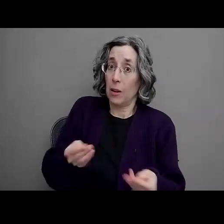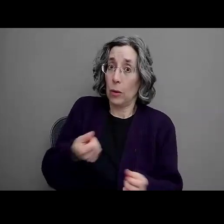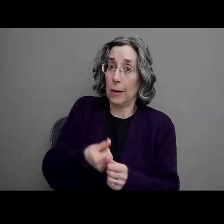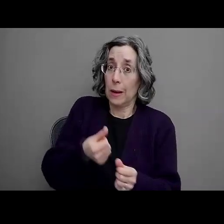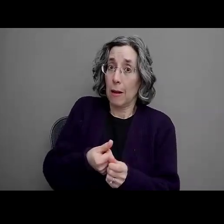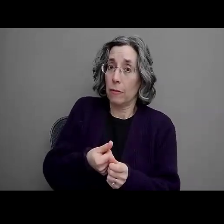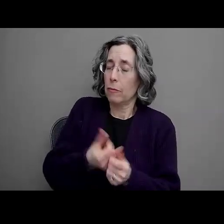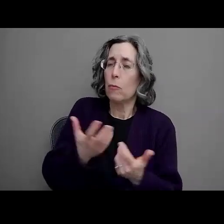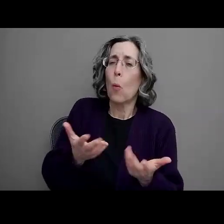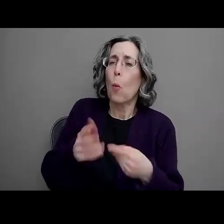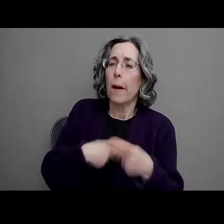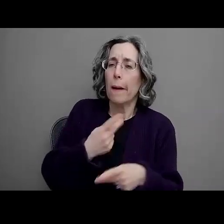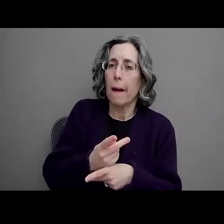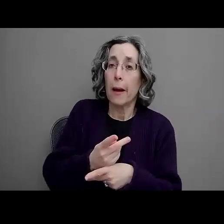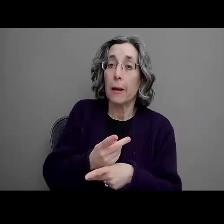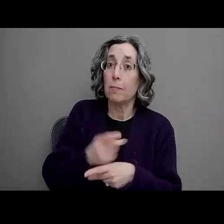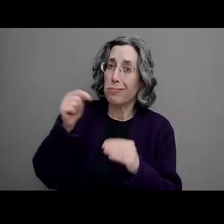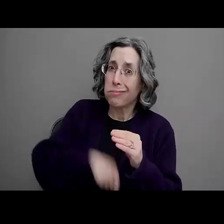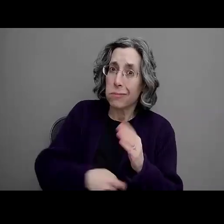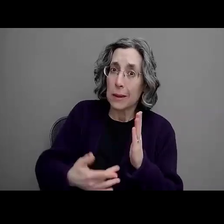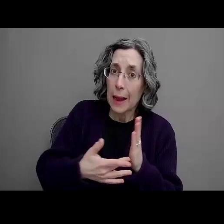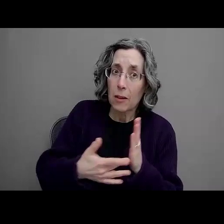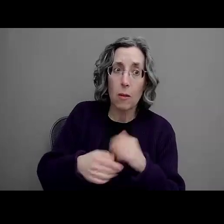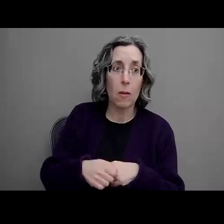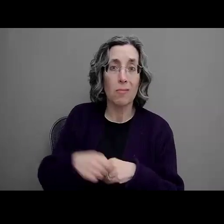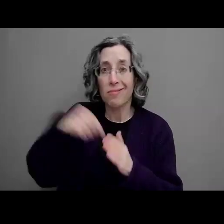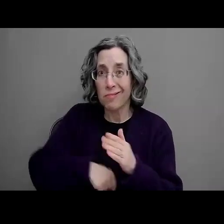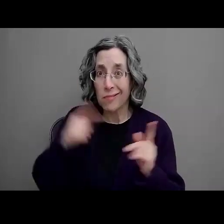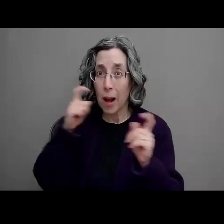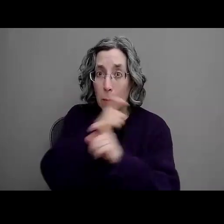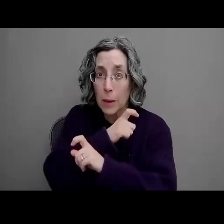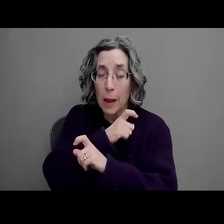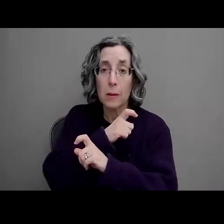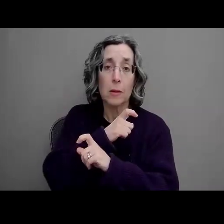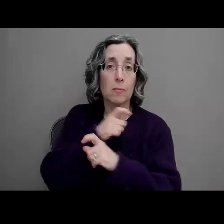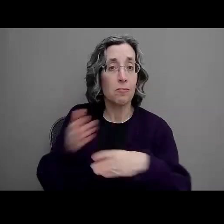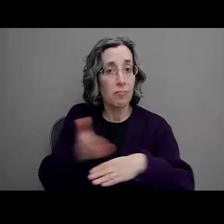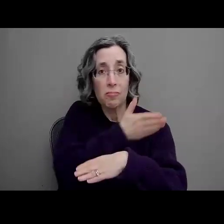material that is being presented, how technical it is,